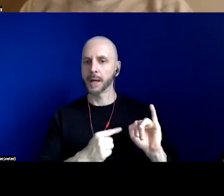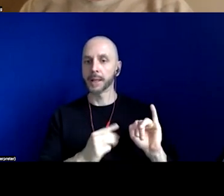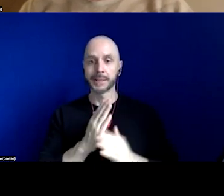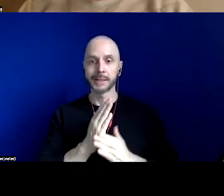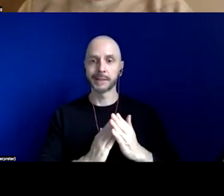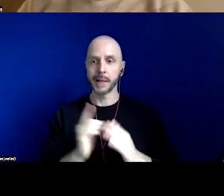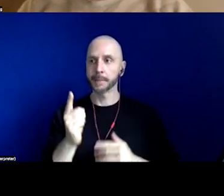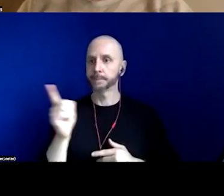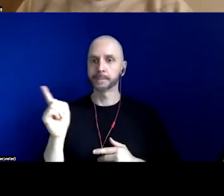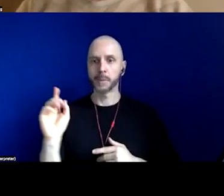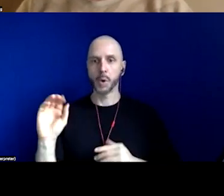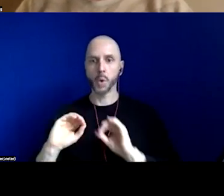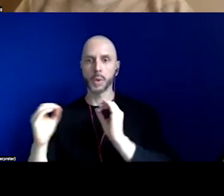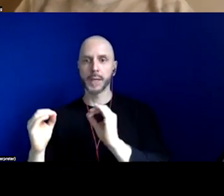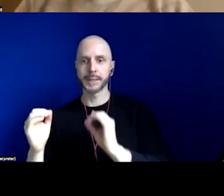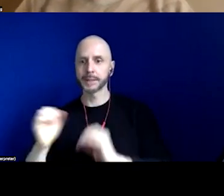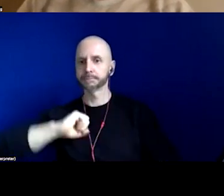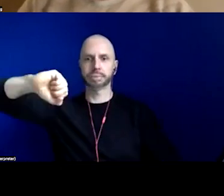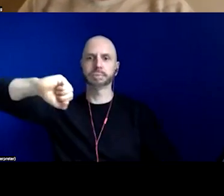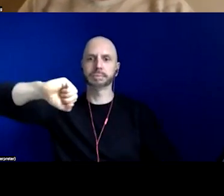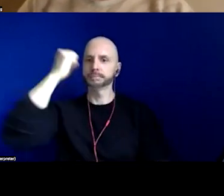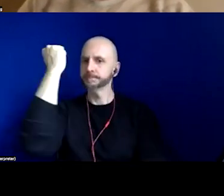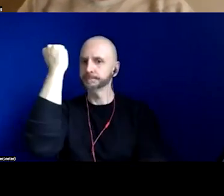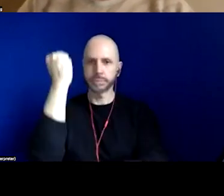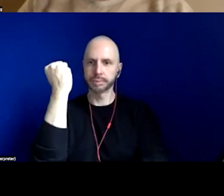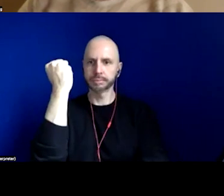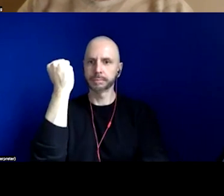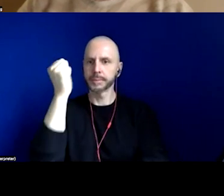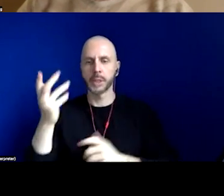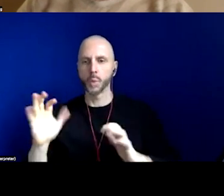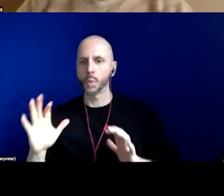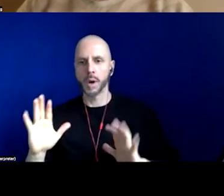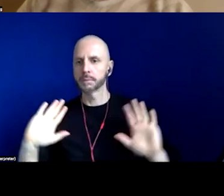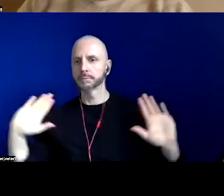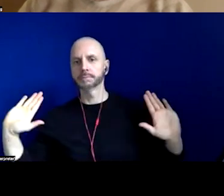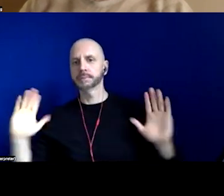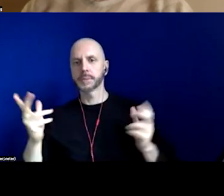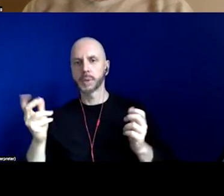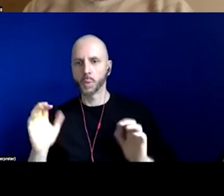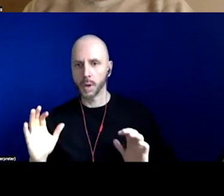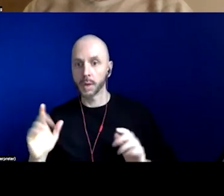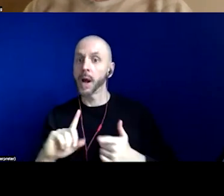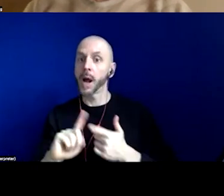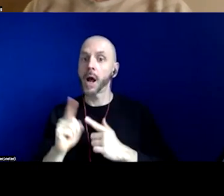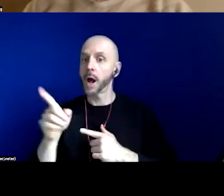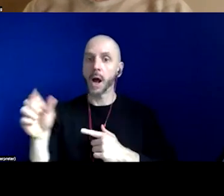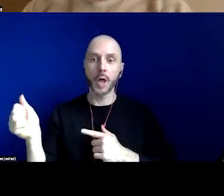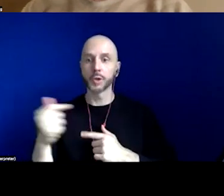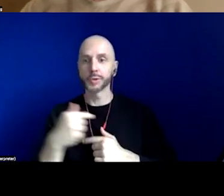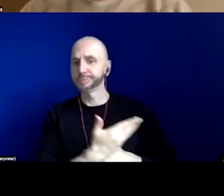of course, the reasons for it. And there's others that wholeheartedly embrace it. And we thought,